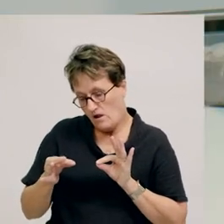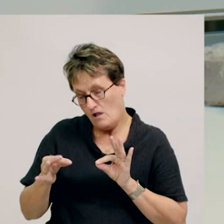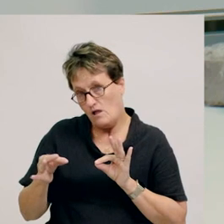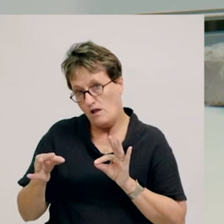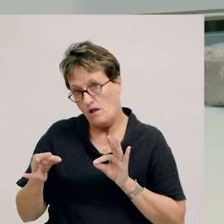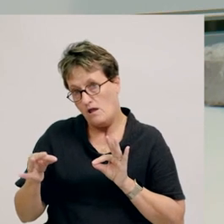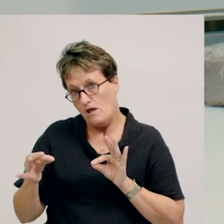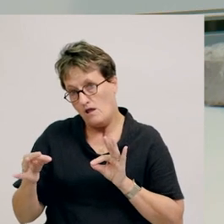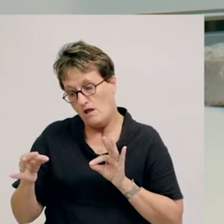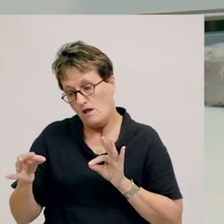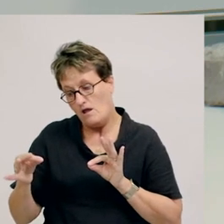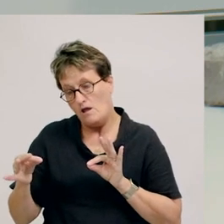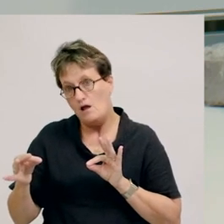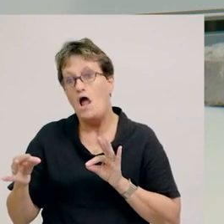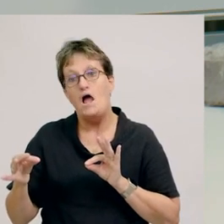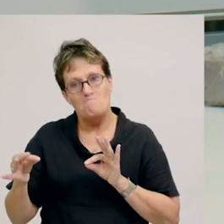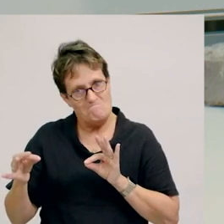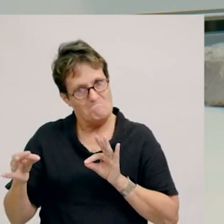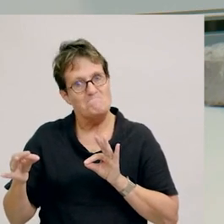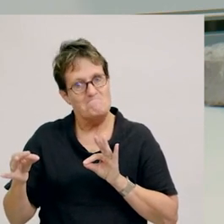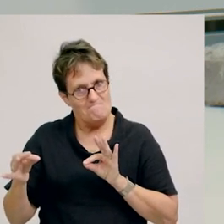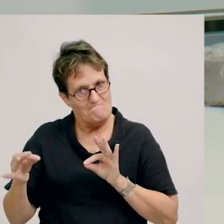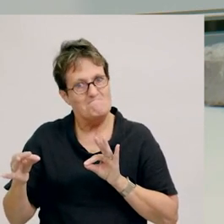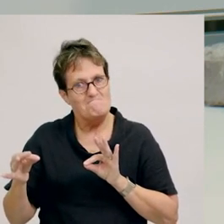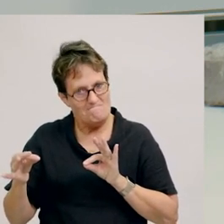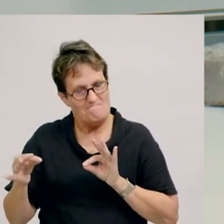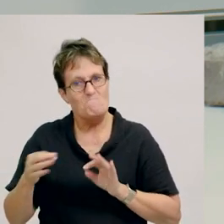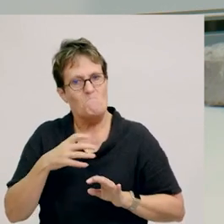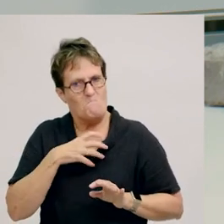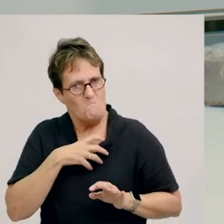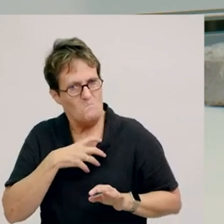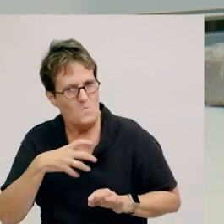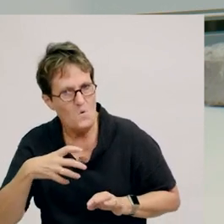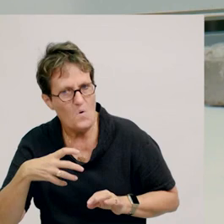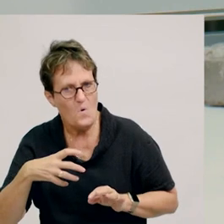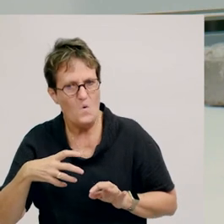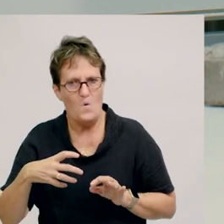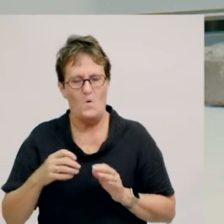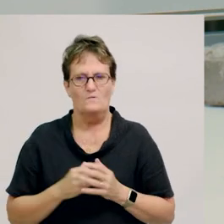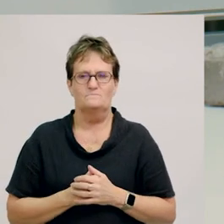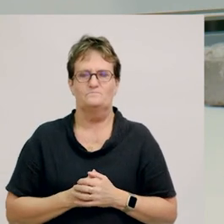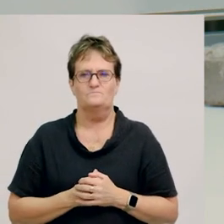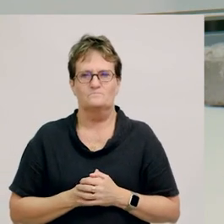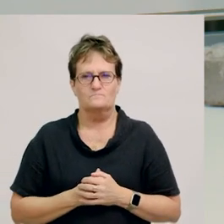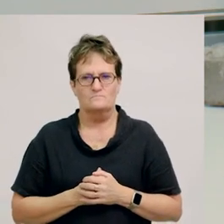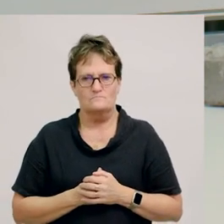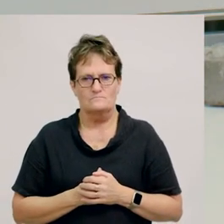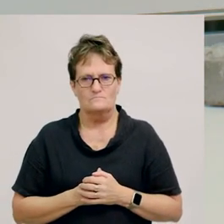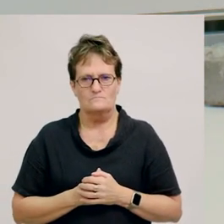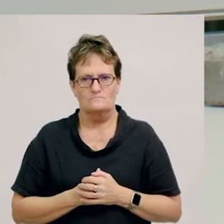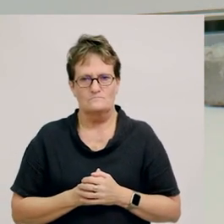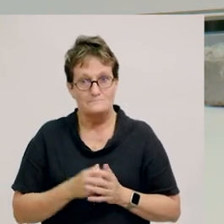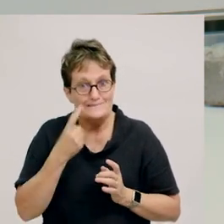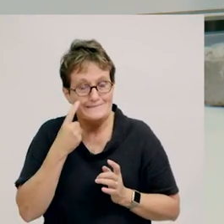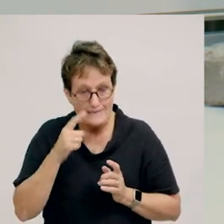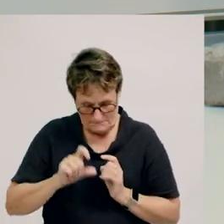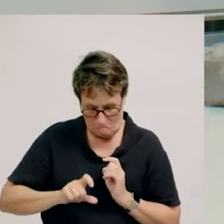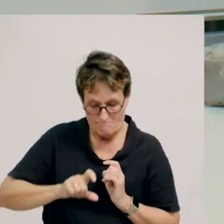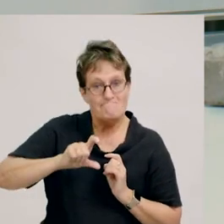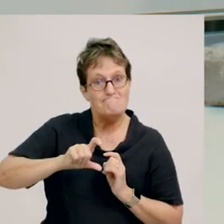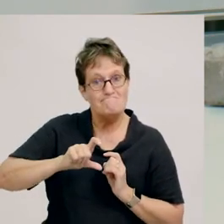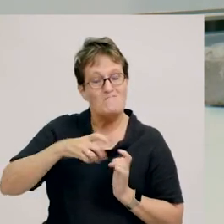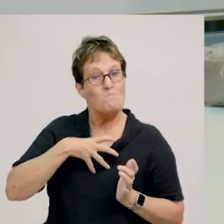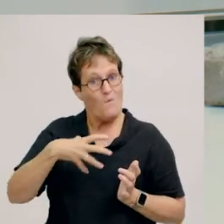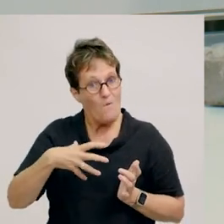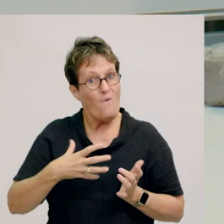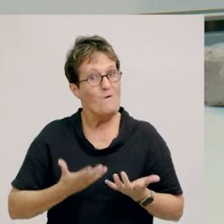It’s now using about that many blocks. Okay, a little bit more.